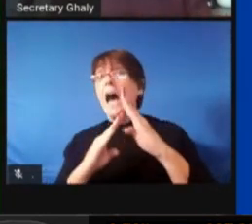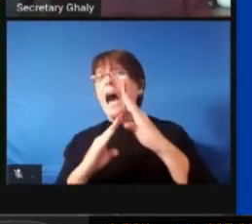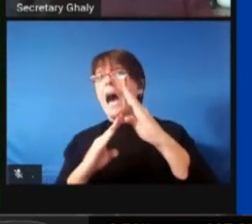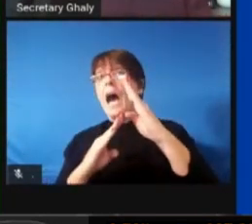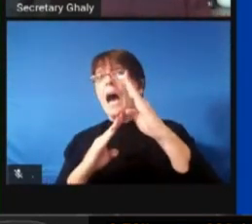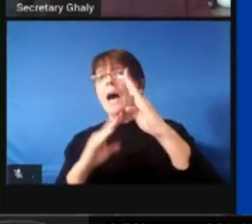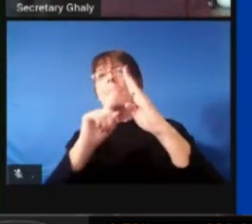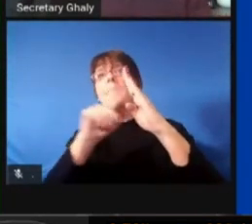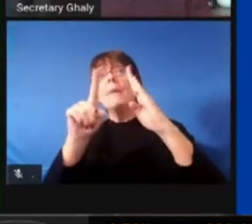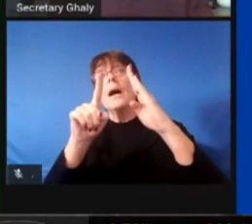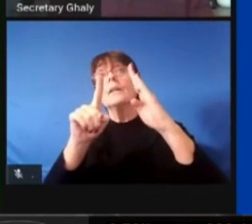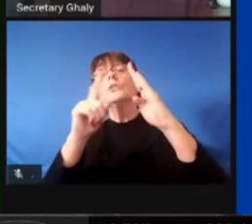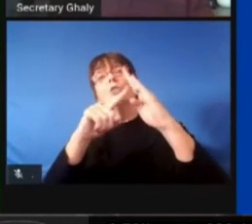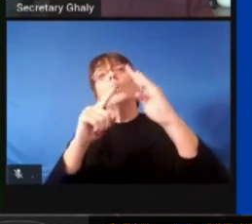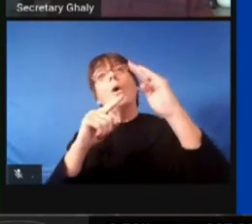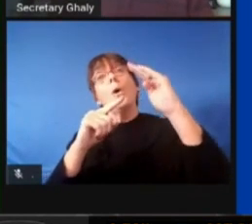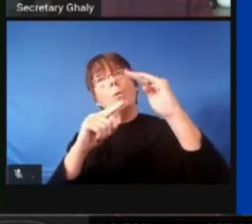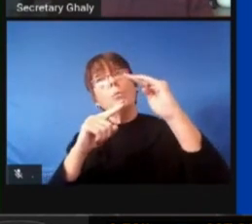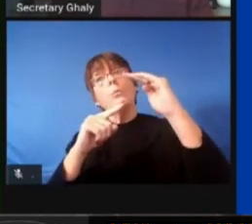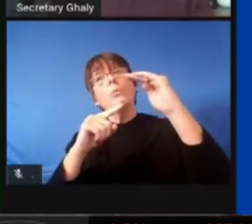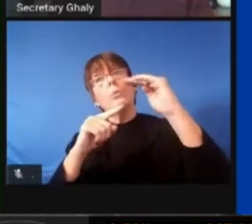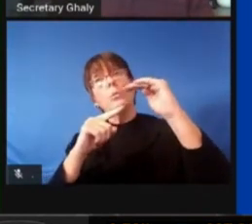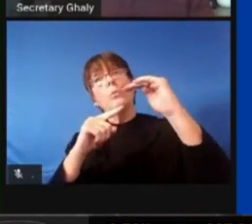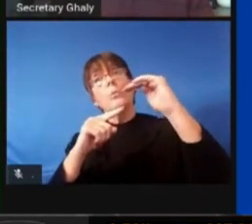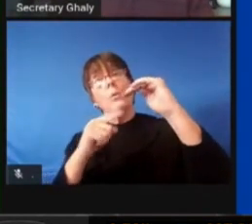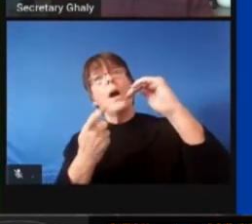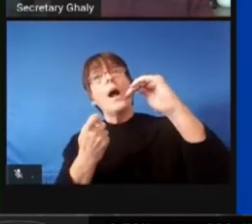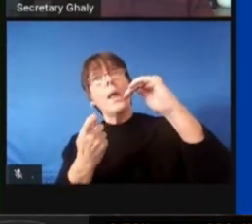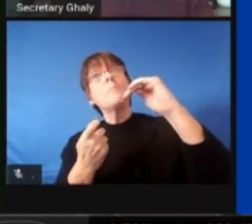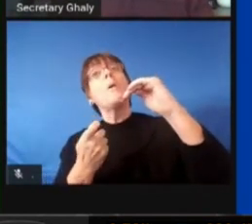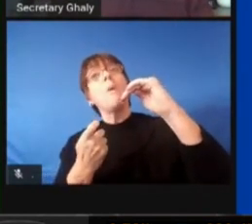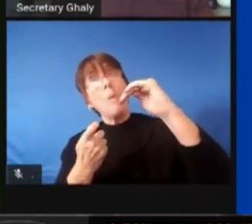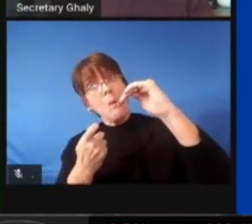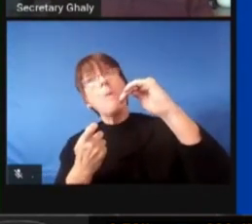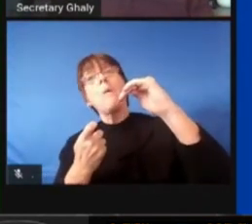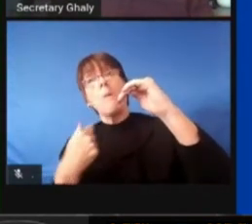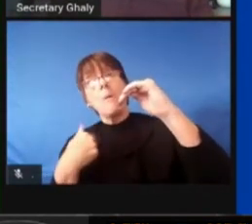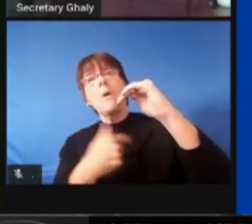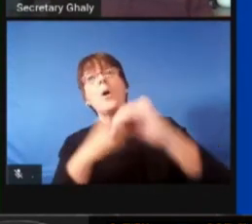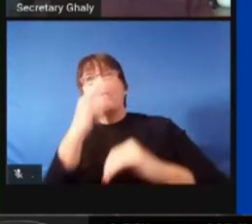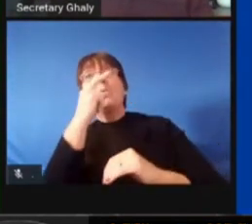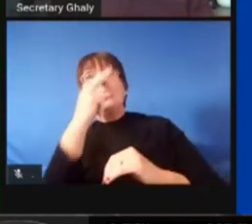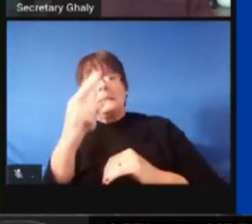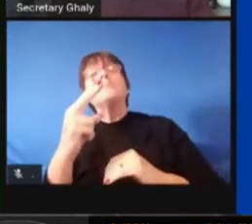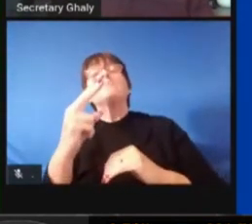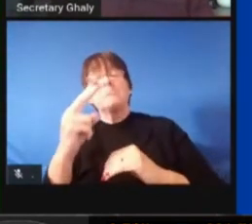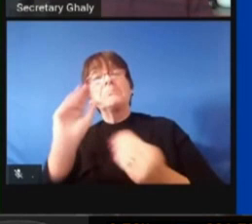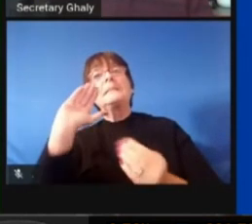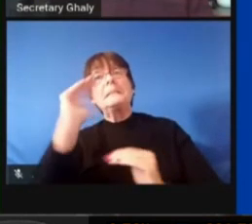AT THAT POINT, YOU SEE OVER THE NEXT FEW WEEKS THAT WE BEGIN, EVEN THOUGH IT IS DEEP, THE